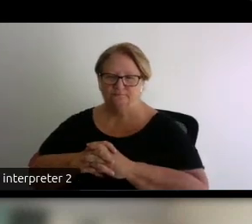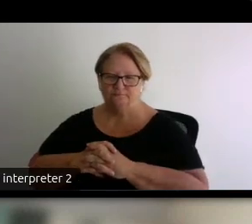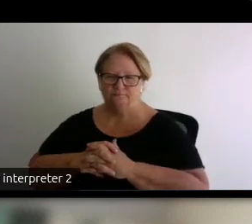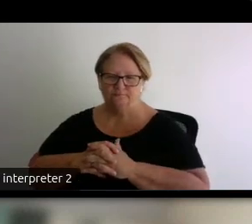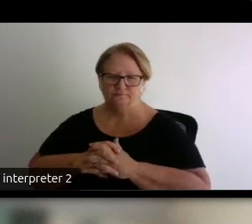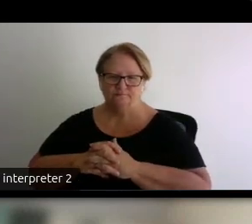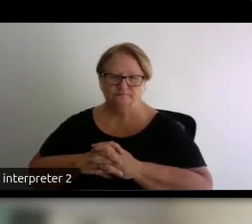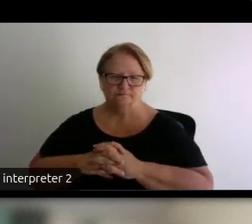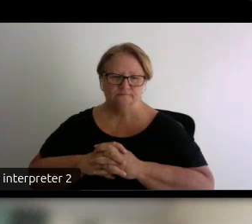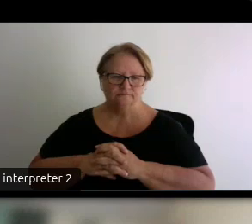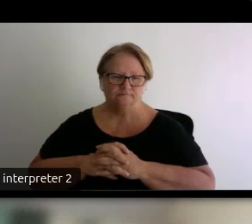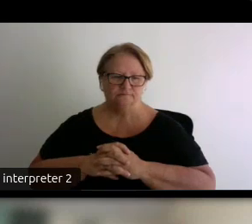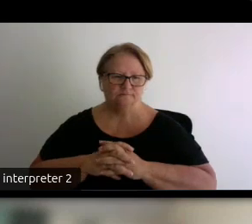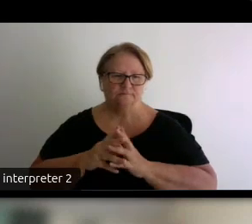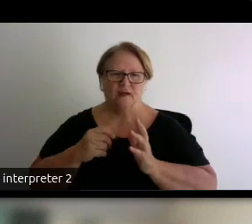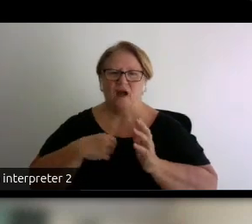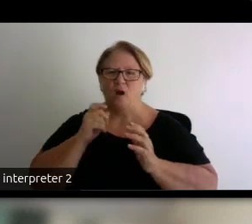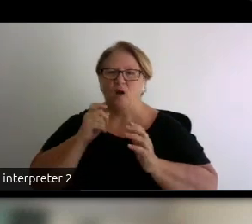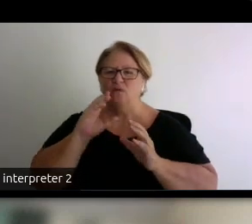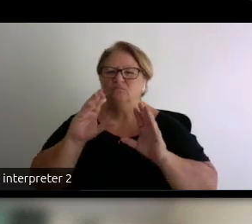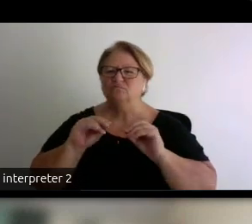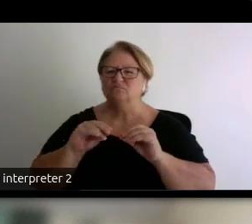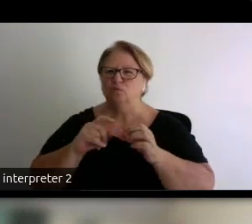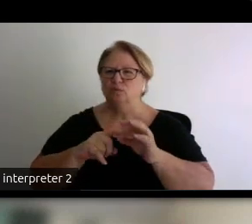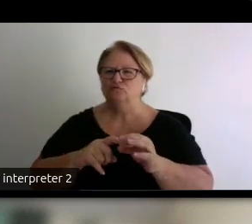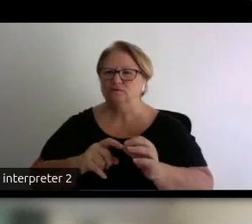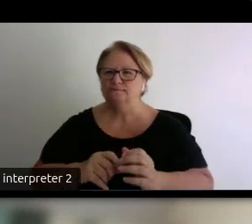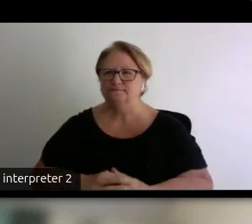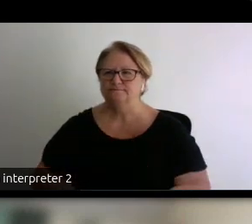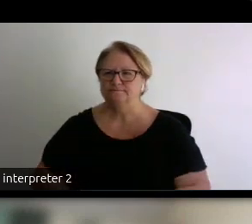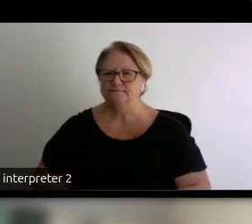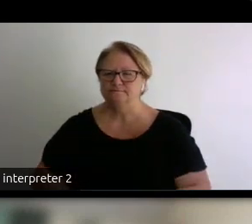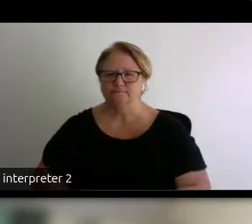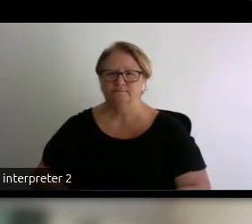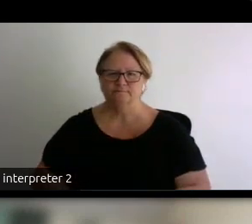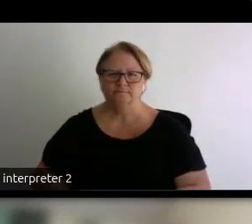So, I might close off the questions now if everyone was happy. Um, we can, as I said,